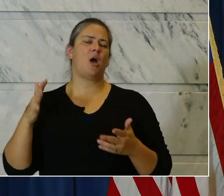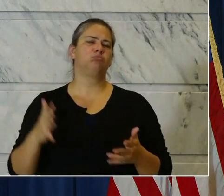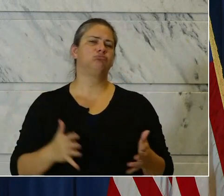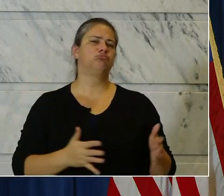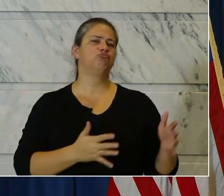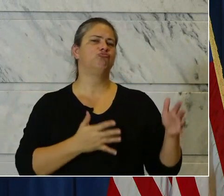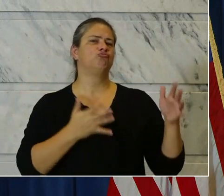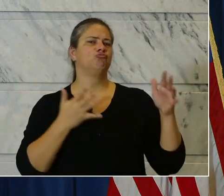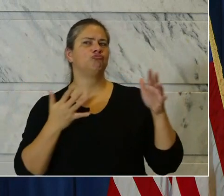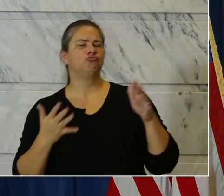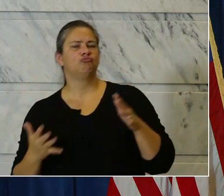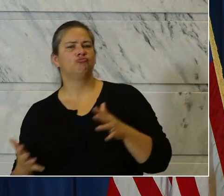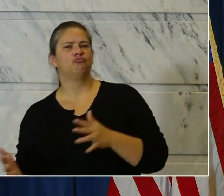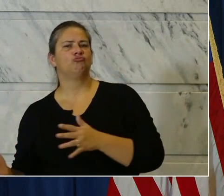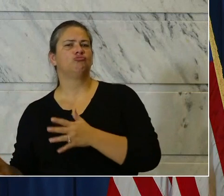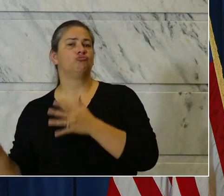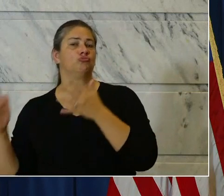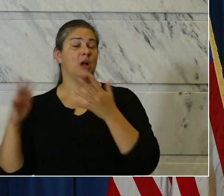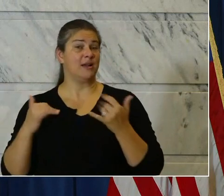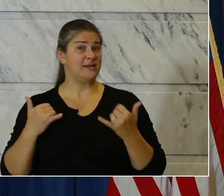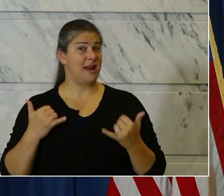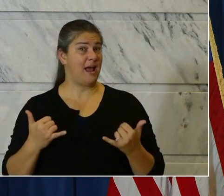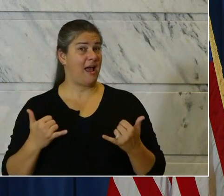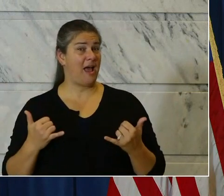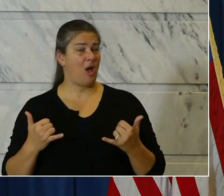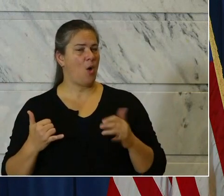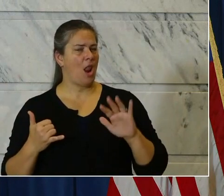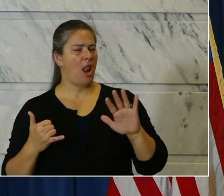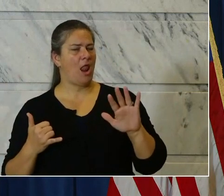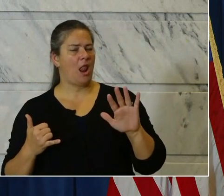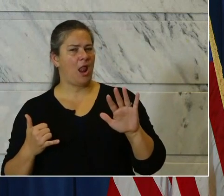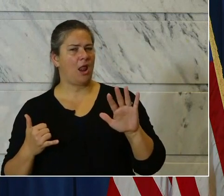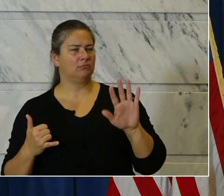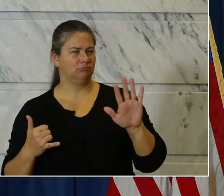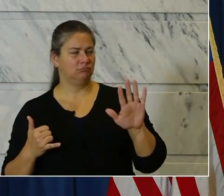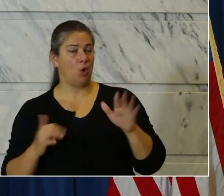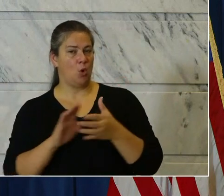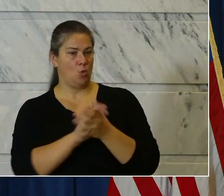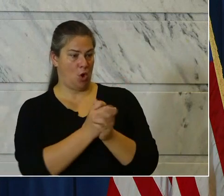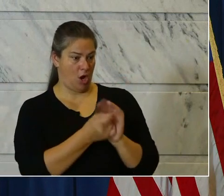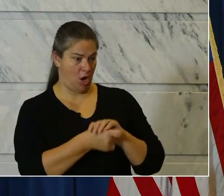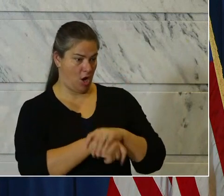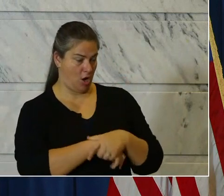MAYBE. ANOTHER SLEEPLESS WAKE UP A LITTLE BIT LET'S LET'S PUT